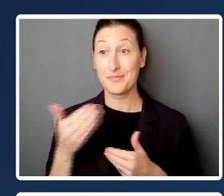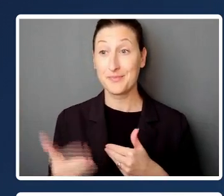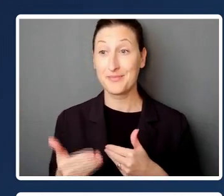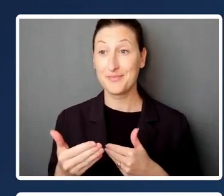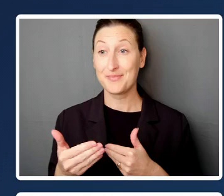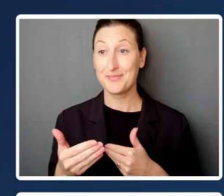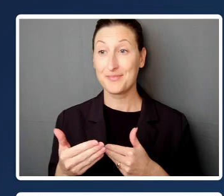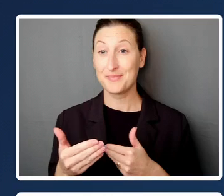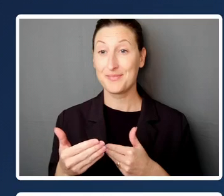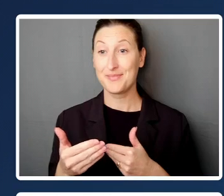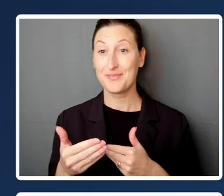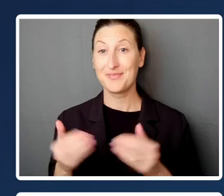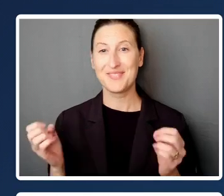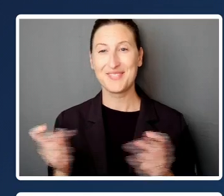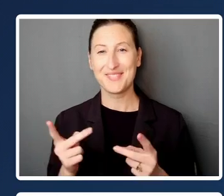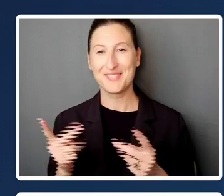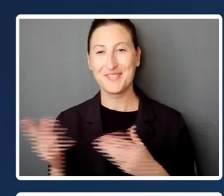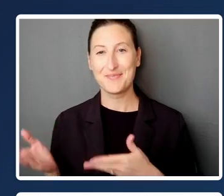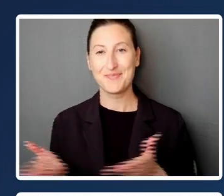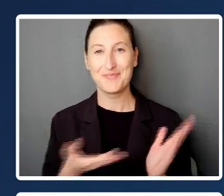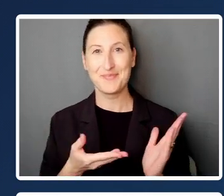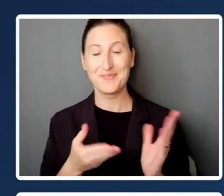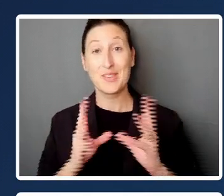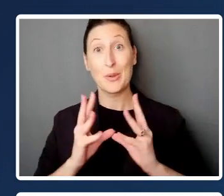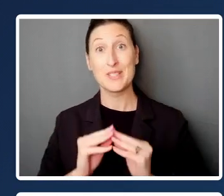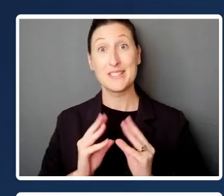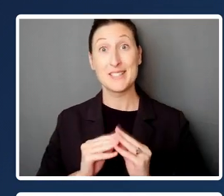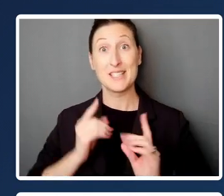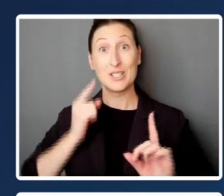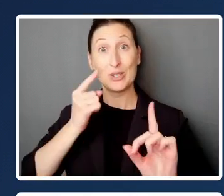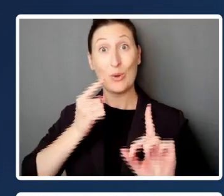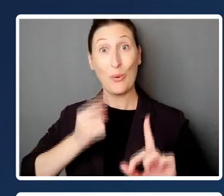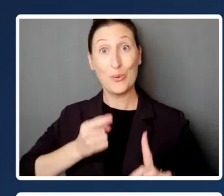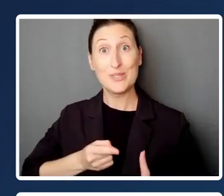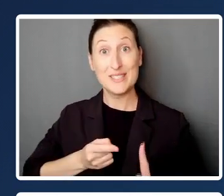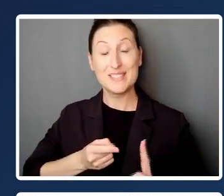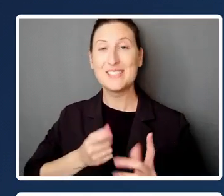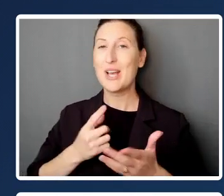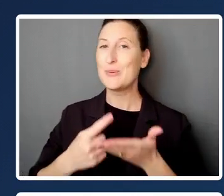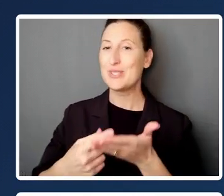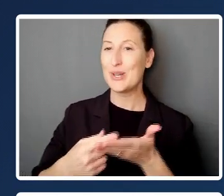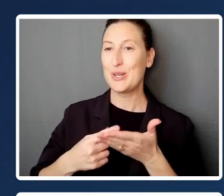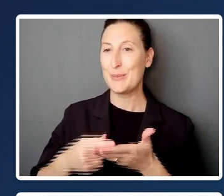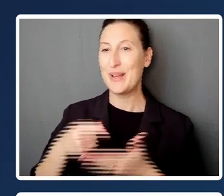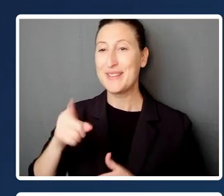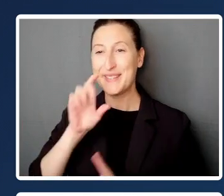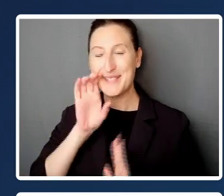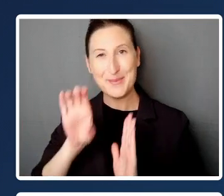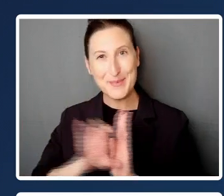getting into our session goals, I first want to talk about this cute little picture on the slide.